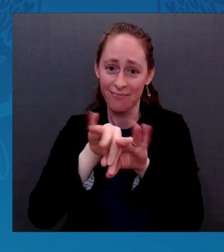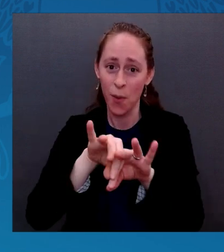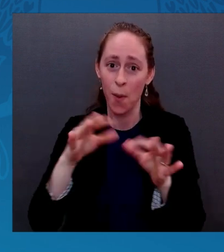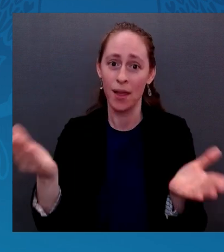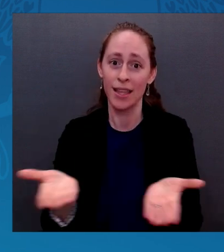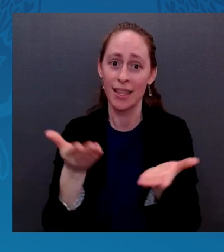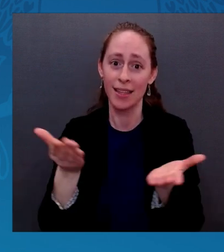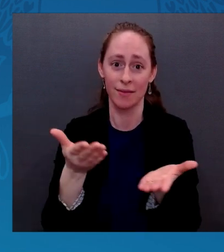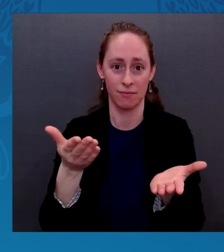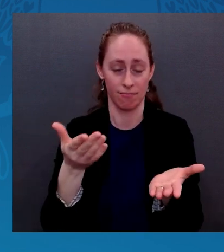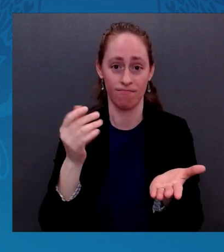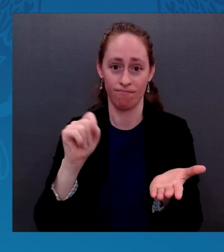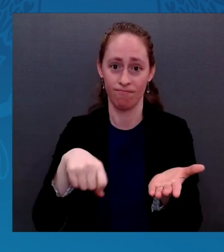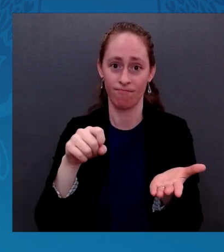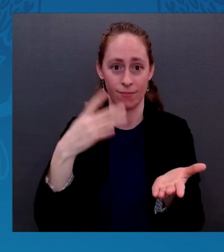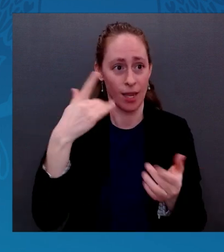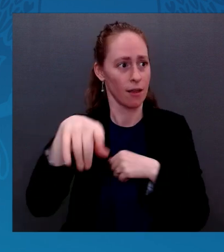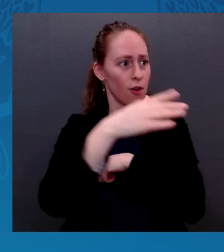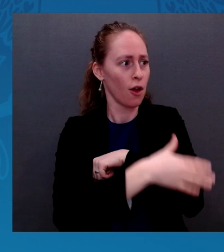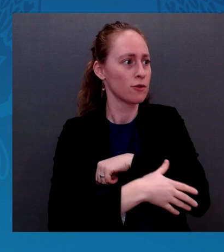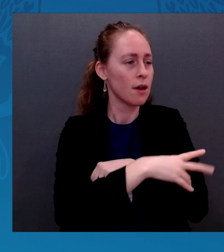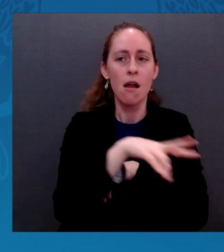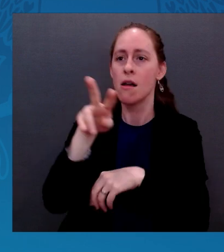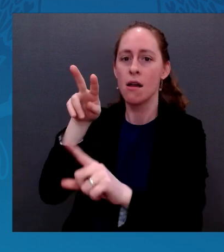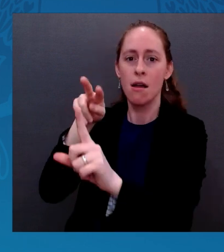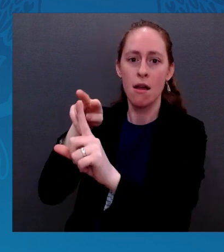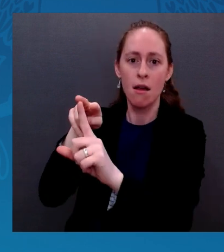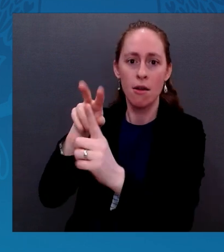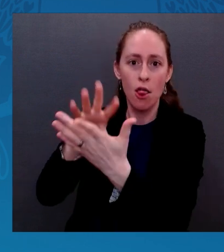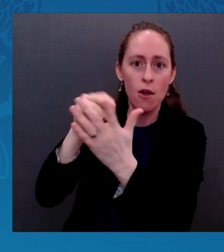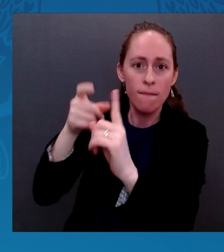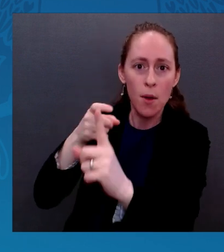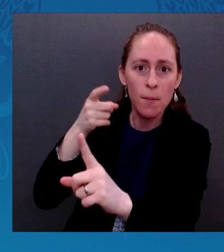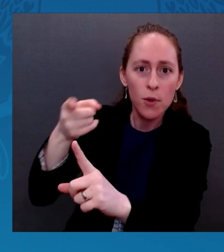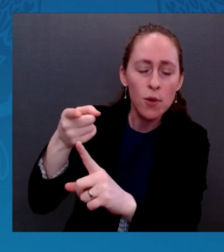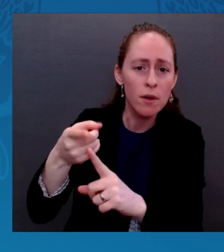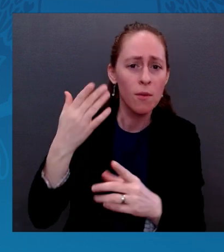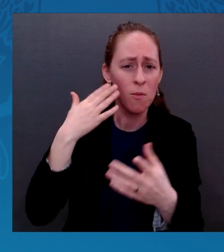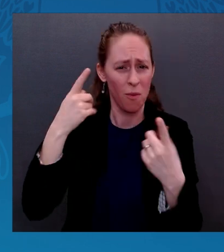in terms of its vitality, in terms of its contribution to who we are as a nation.